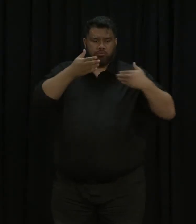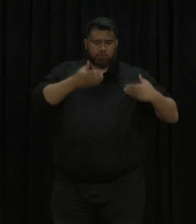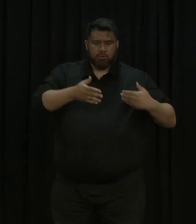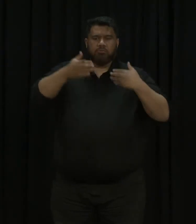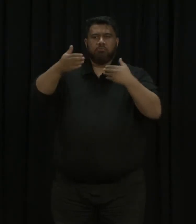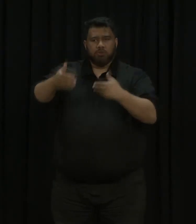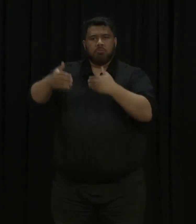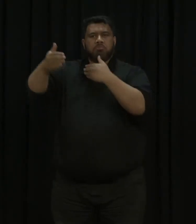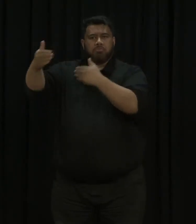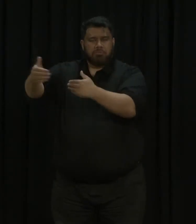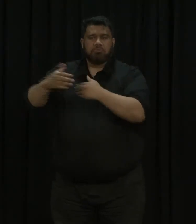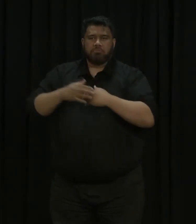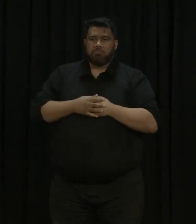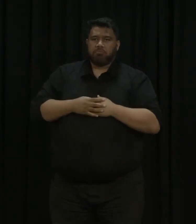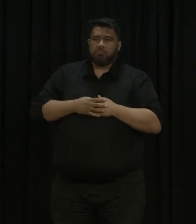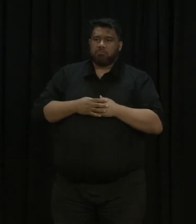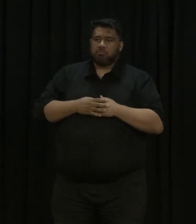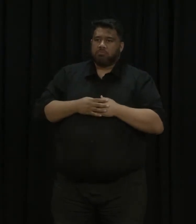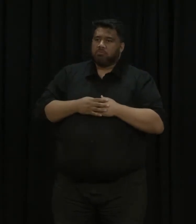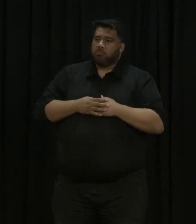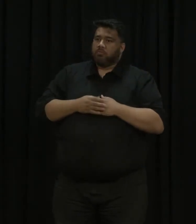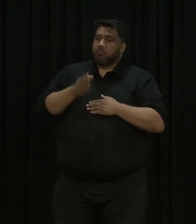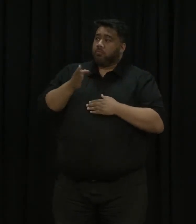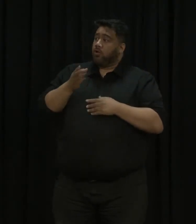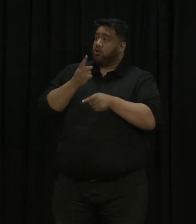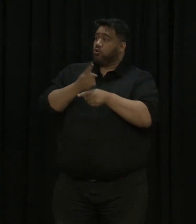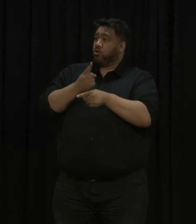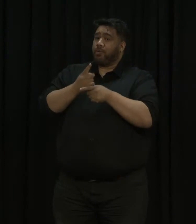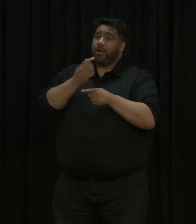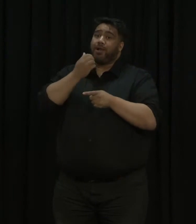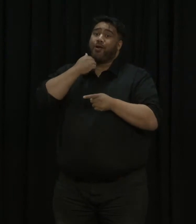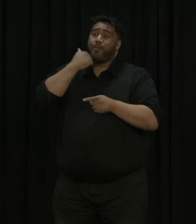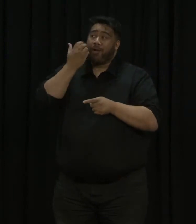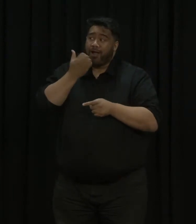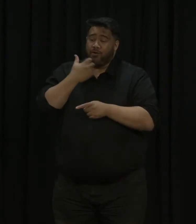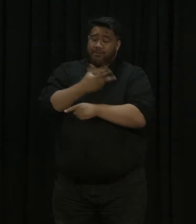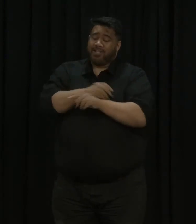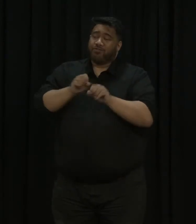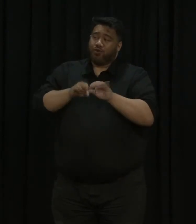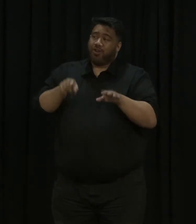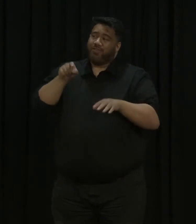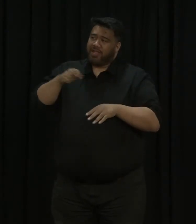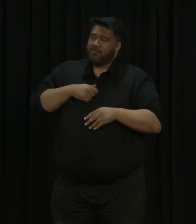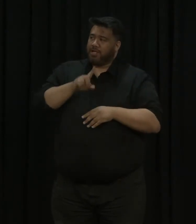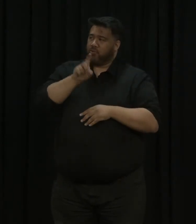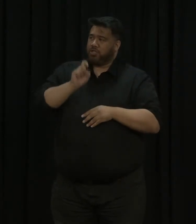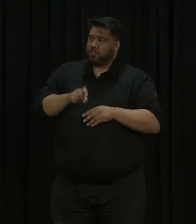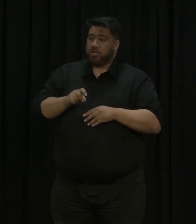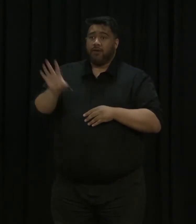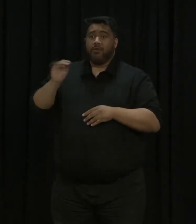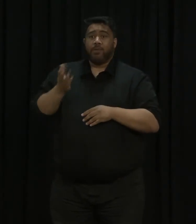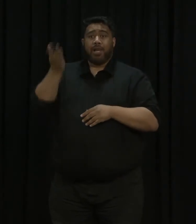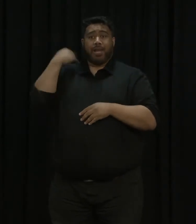continue to add capacity through the year, and we want